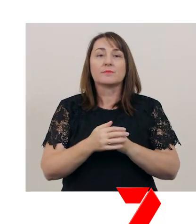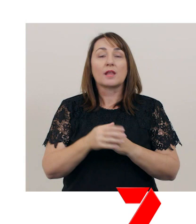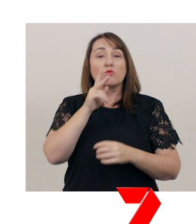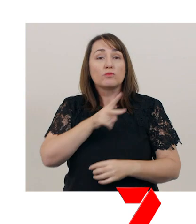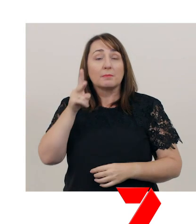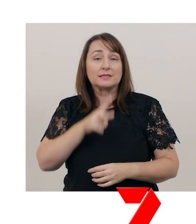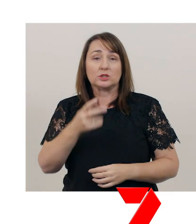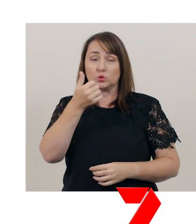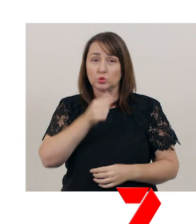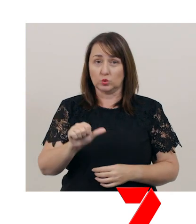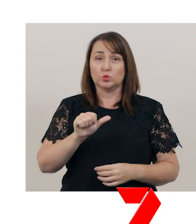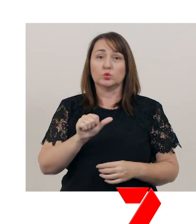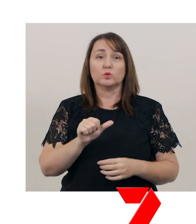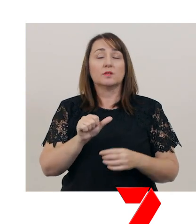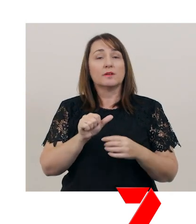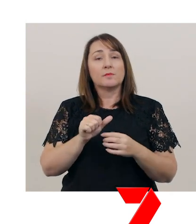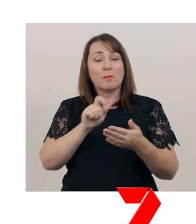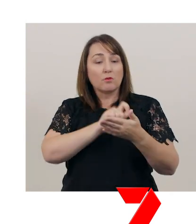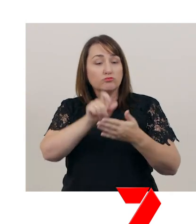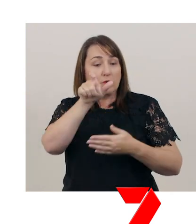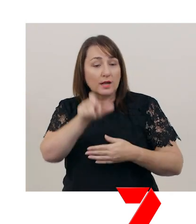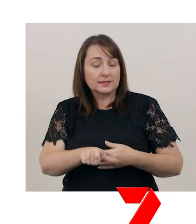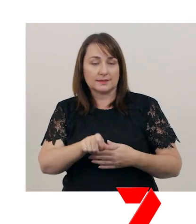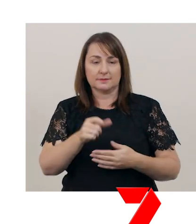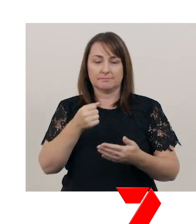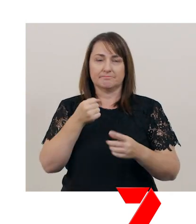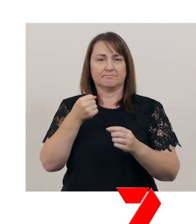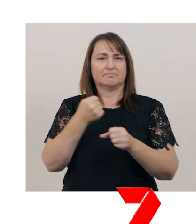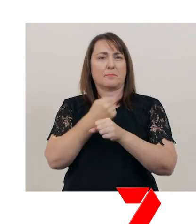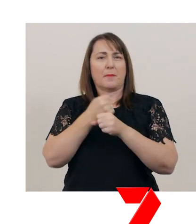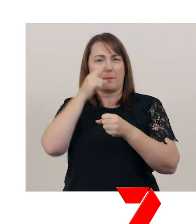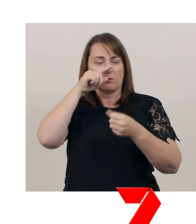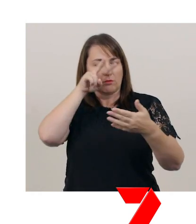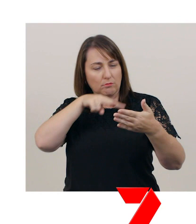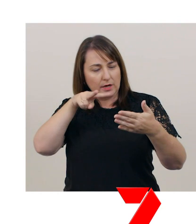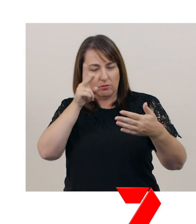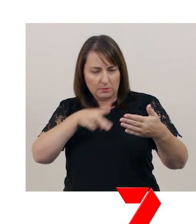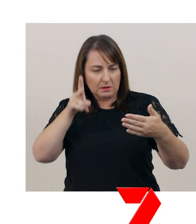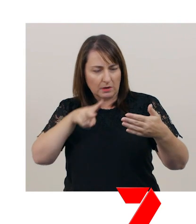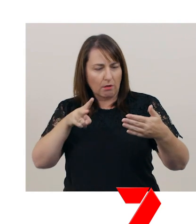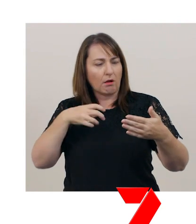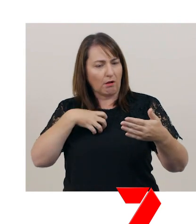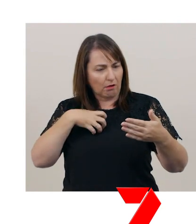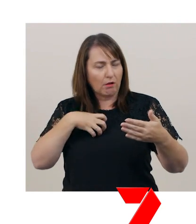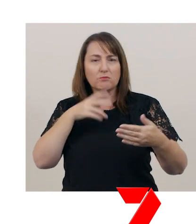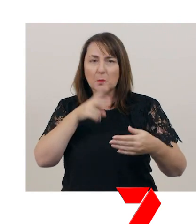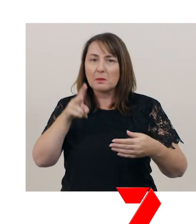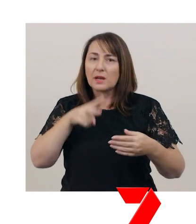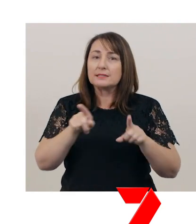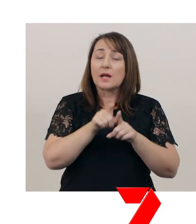Repetition is used by writers to purposefully affect their readers. Repetition is when the authors repeat the same word or phrase,